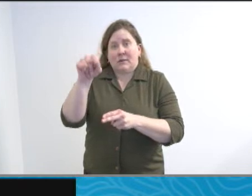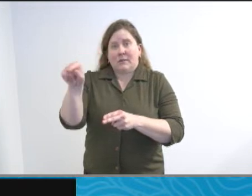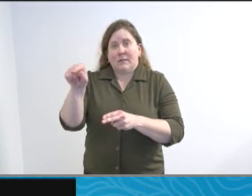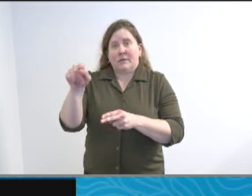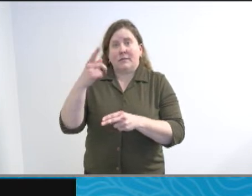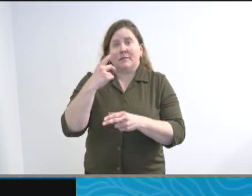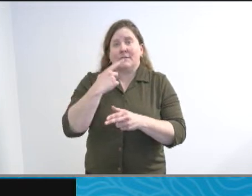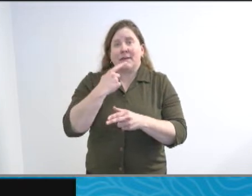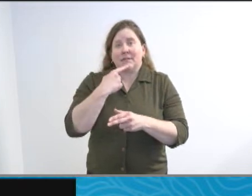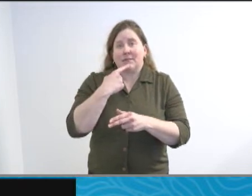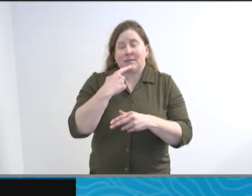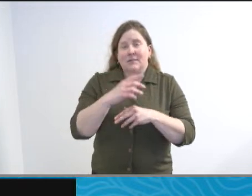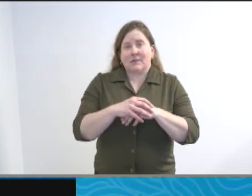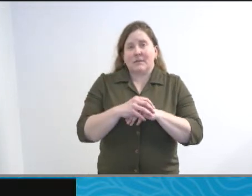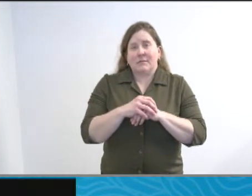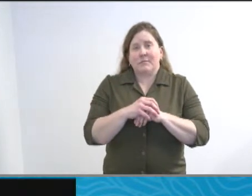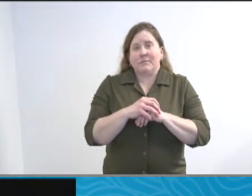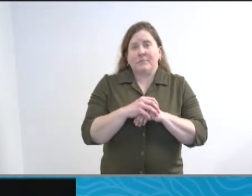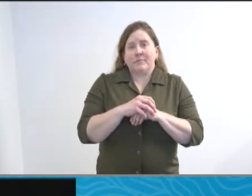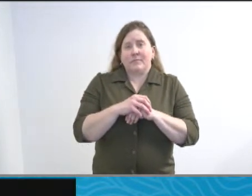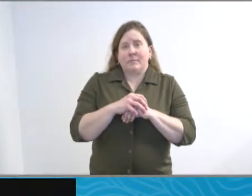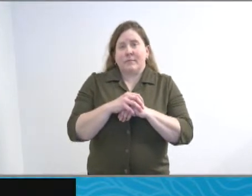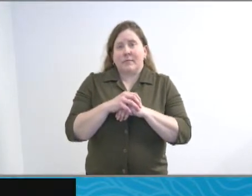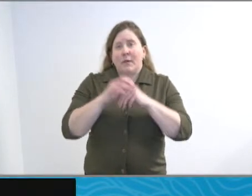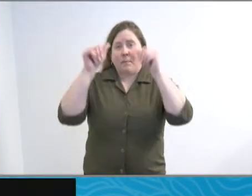of the LCAP that will be posted on our webpage, again,